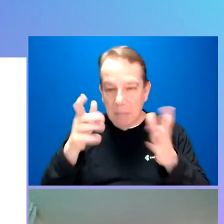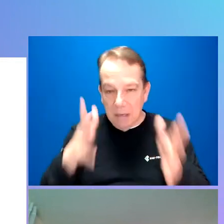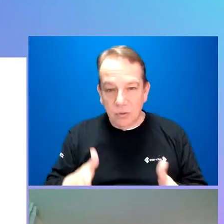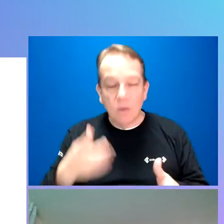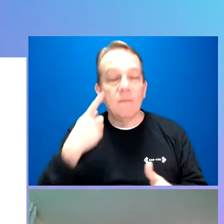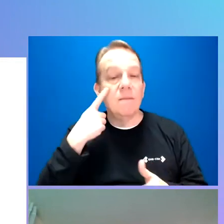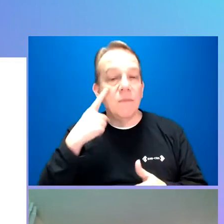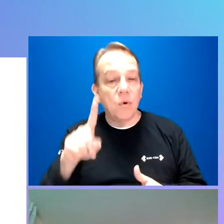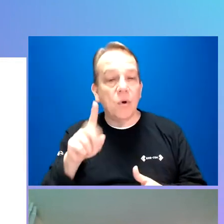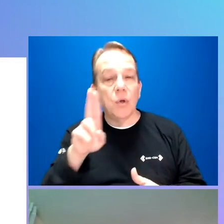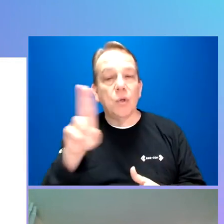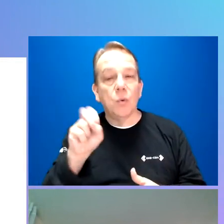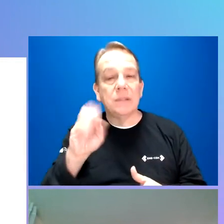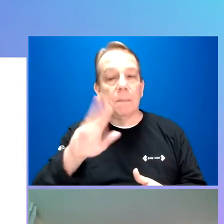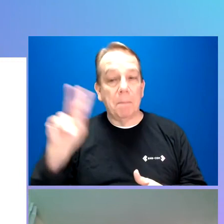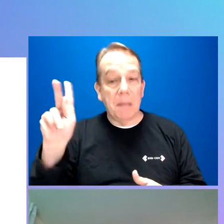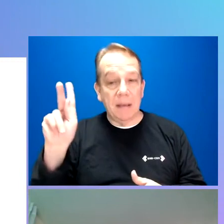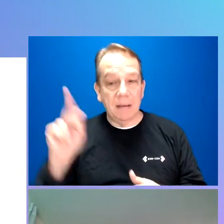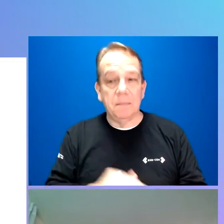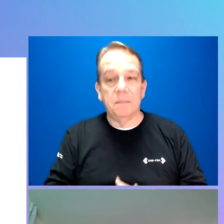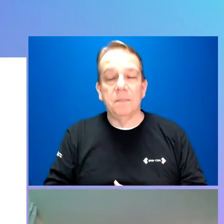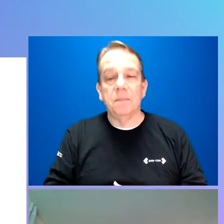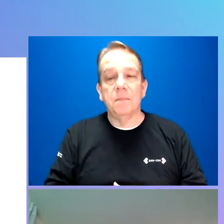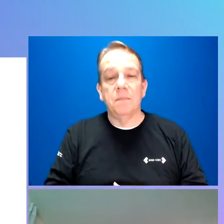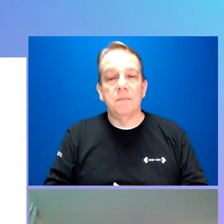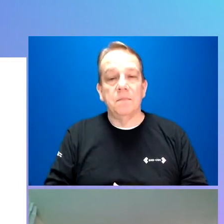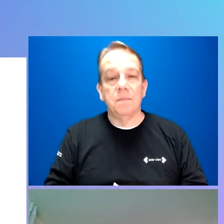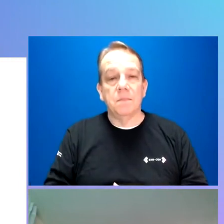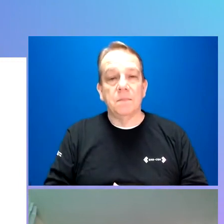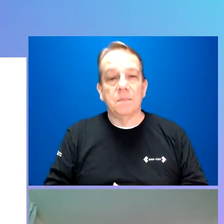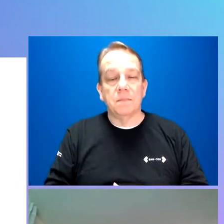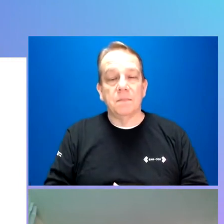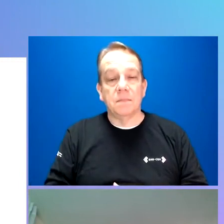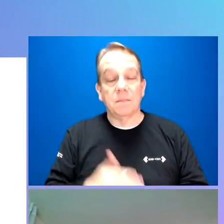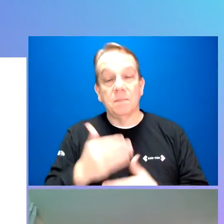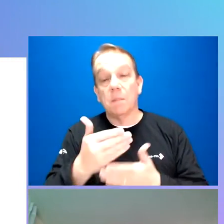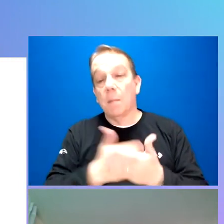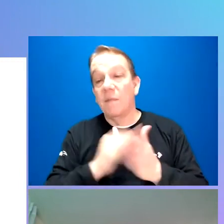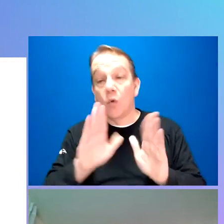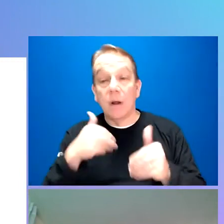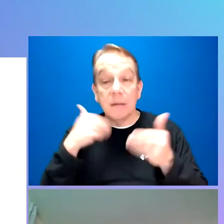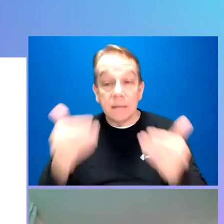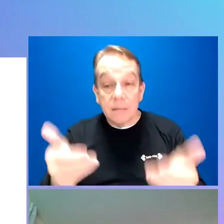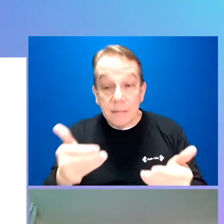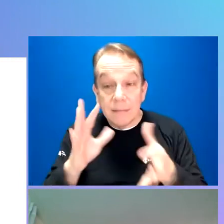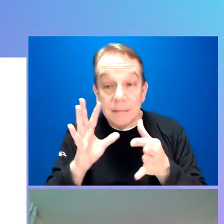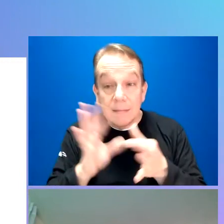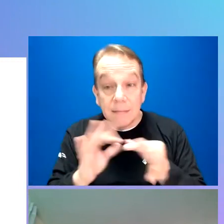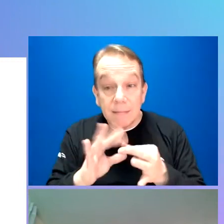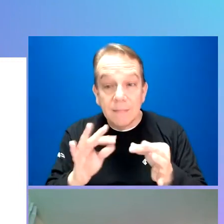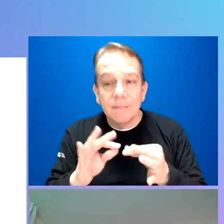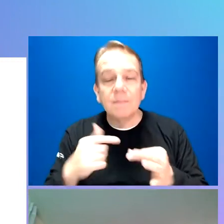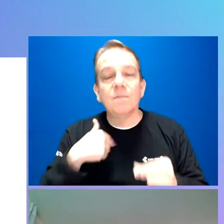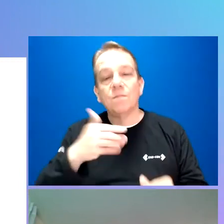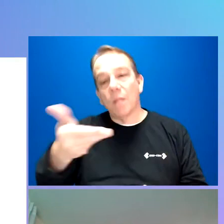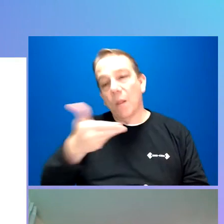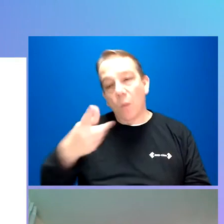bank. Uh, before I proceed further, I want to welcome you